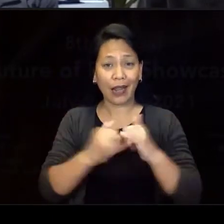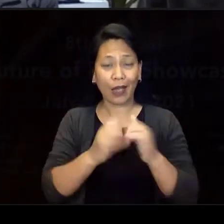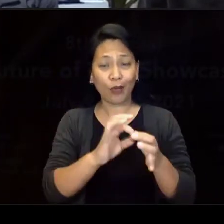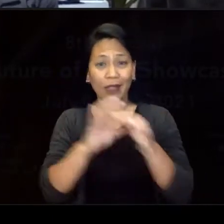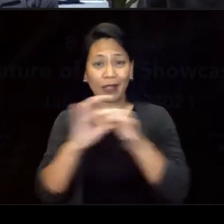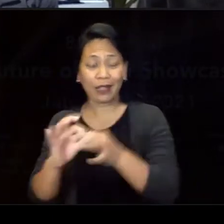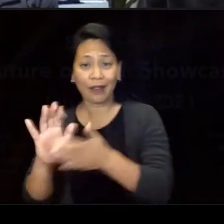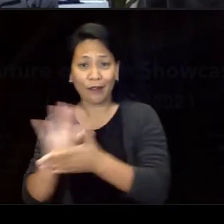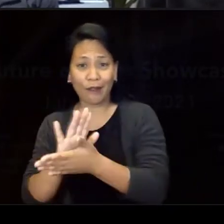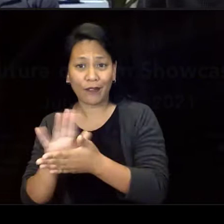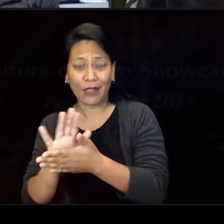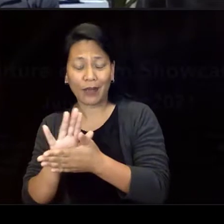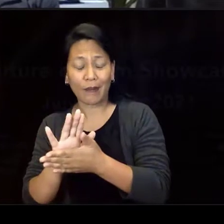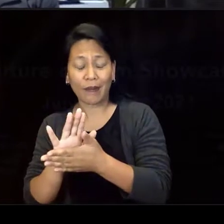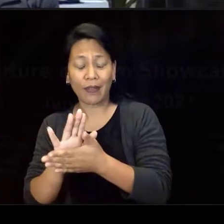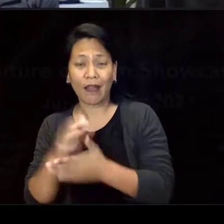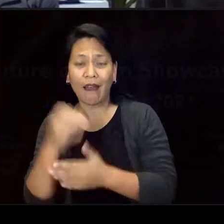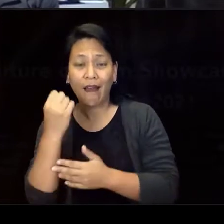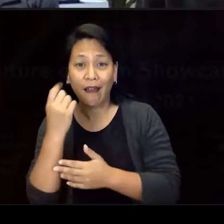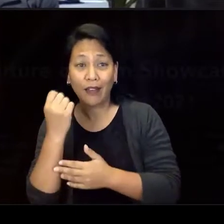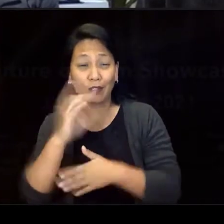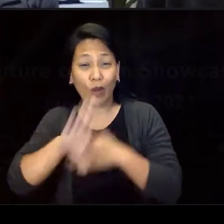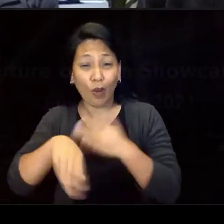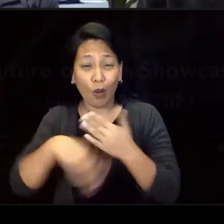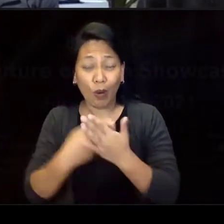we can have all of those necessary discussions today.